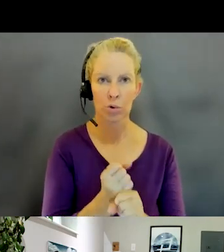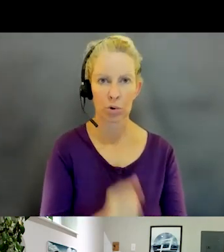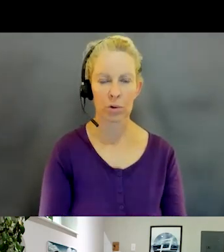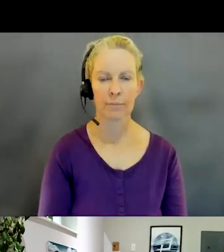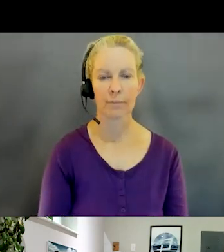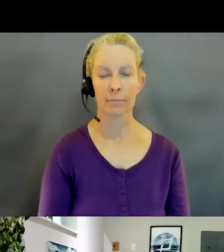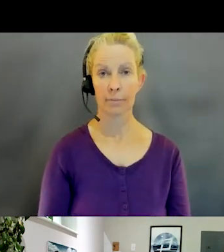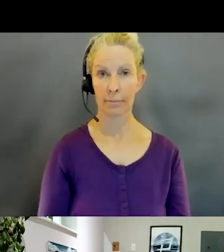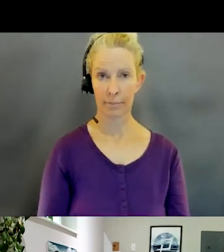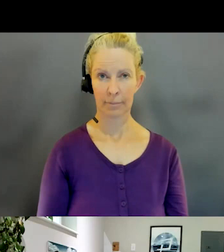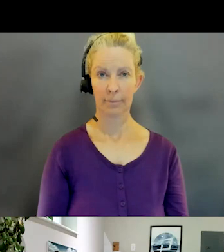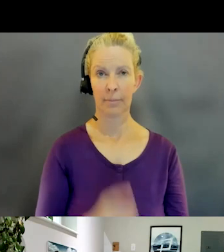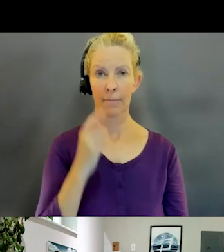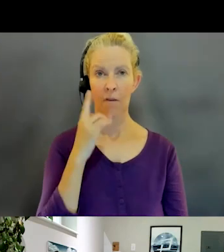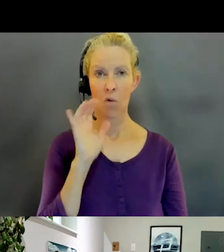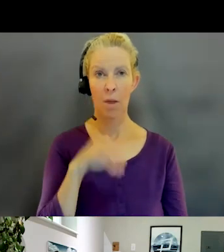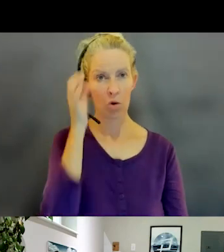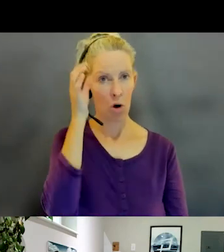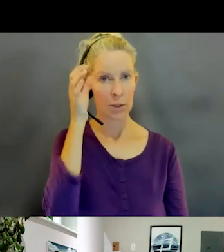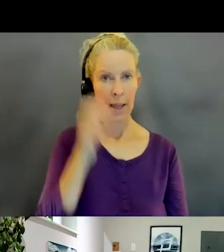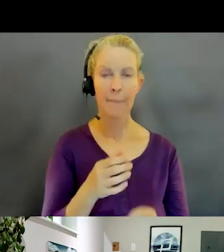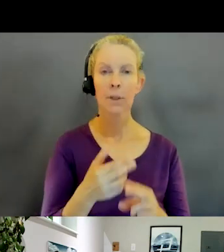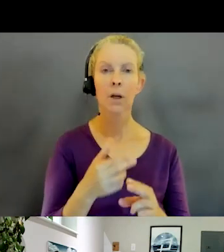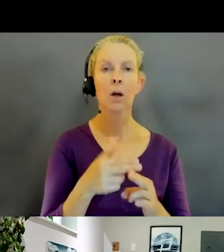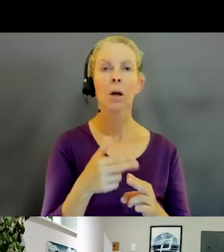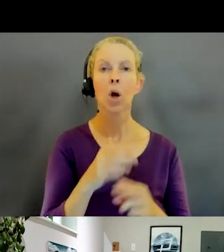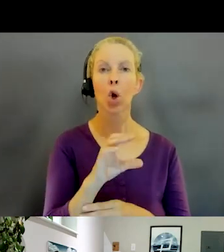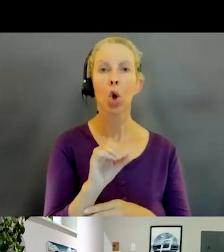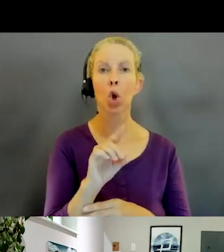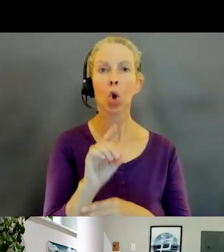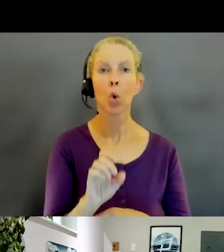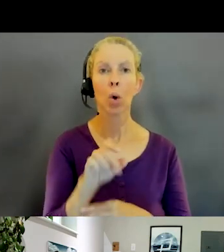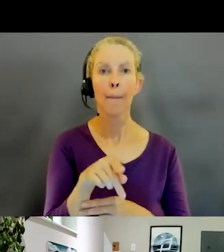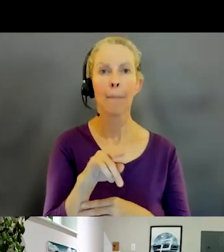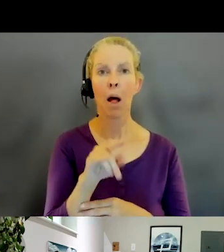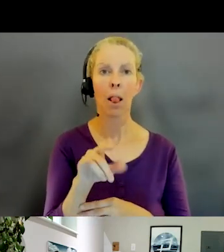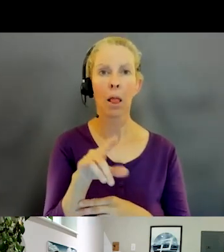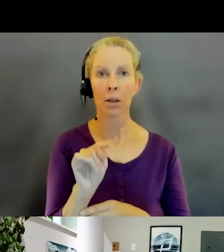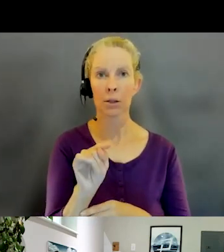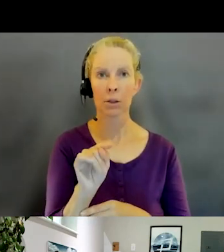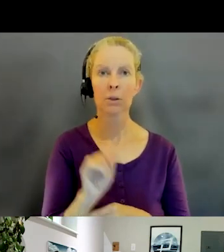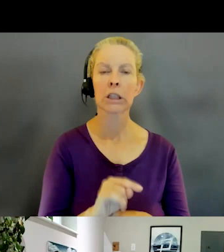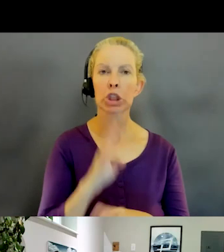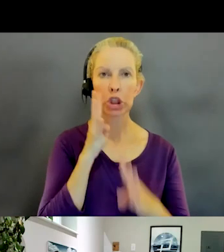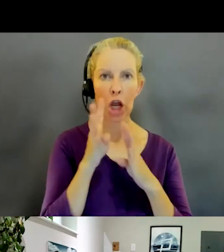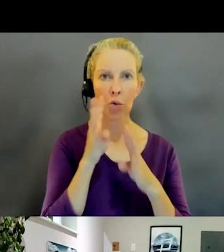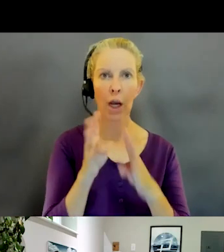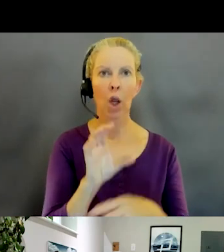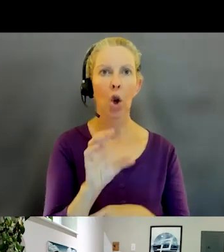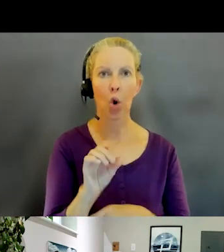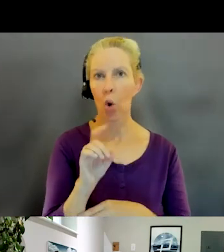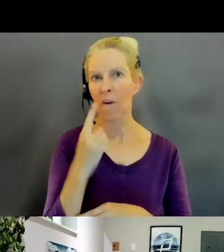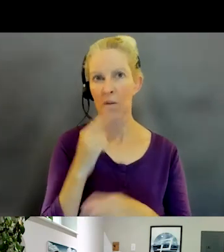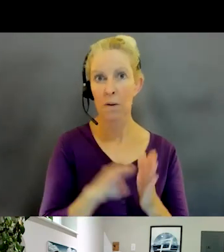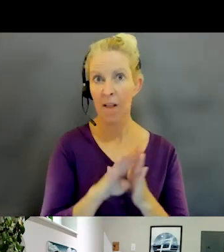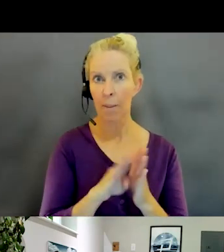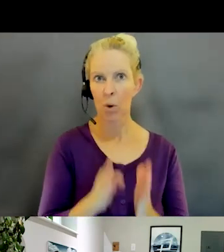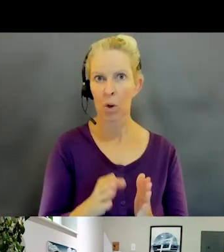code pilot, generating code for developers, and I think, oh, my gosh, what if I could